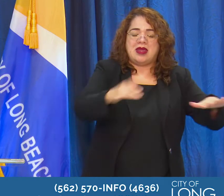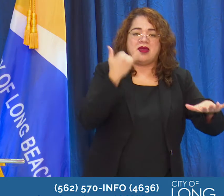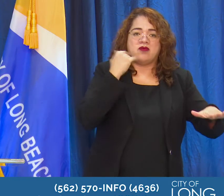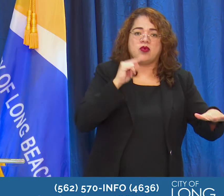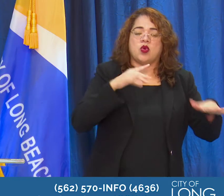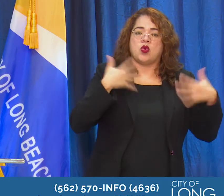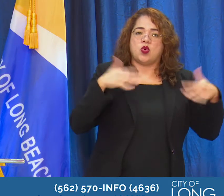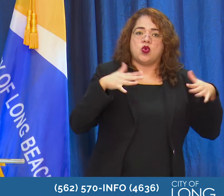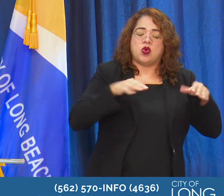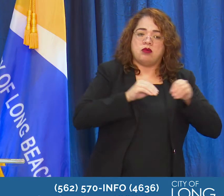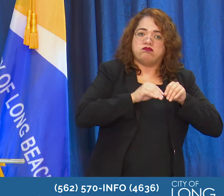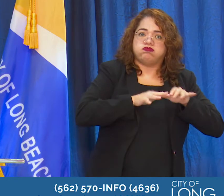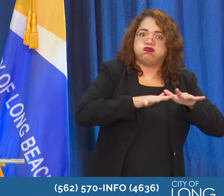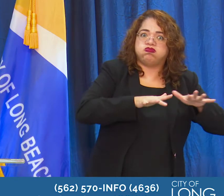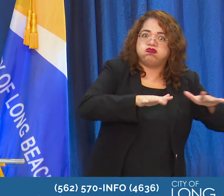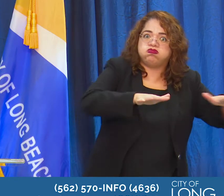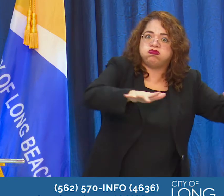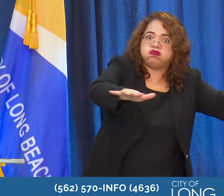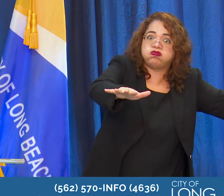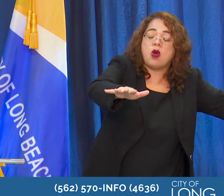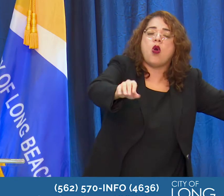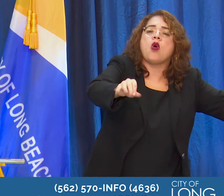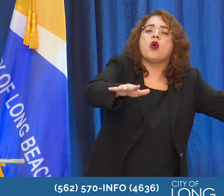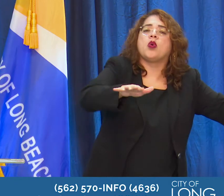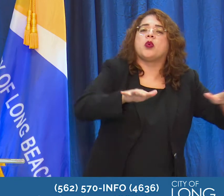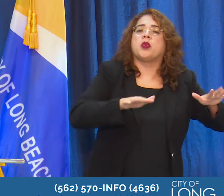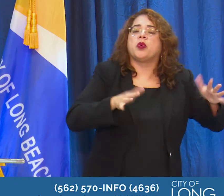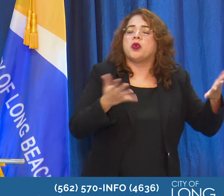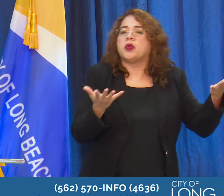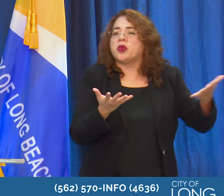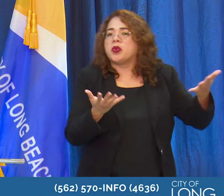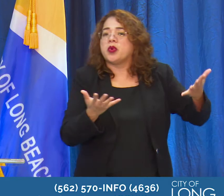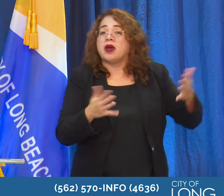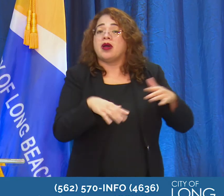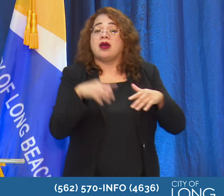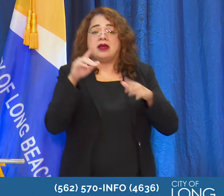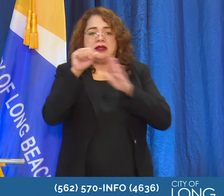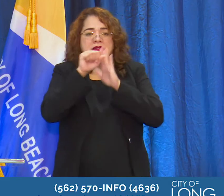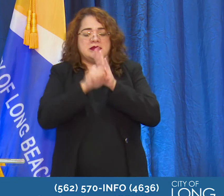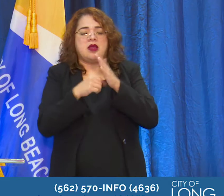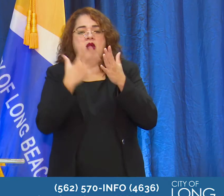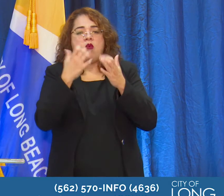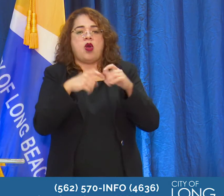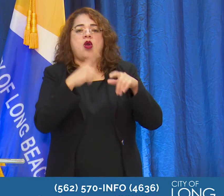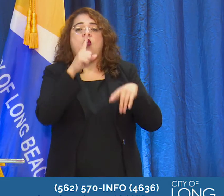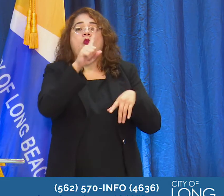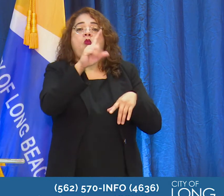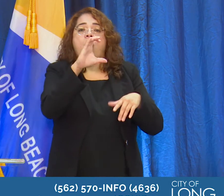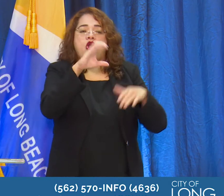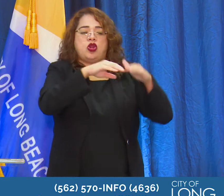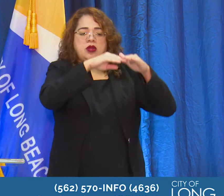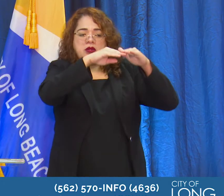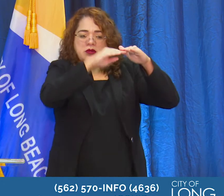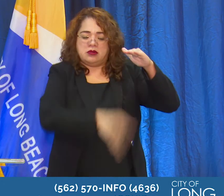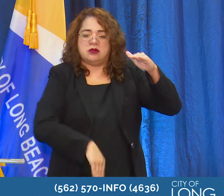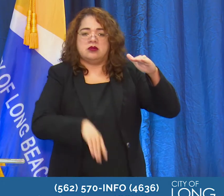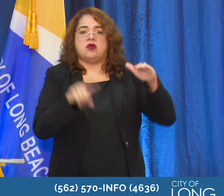State would like the numbers to be less than 100. Being more than 100 puts you on the monitoring list,